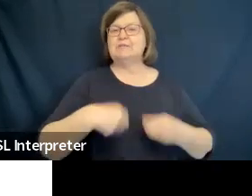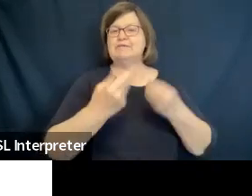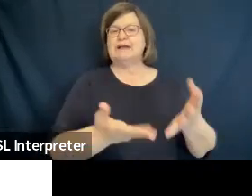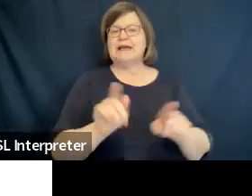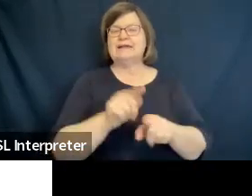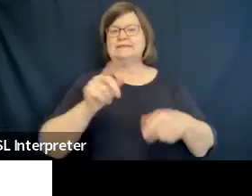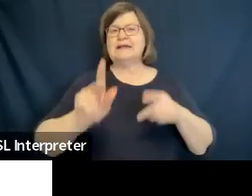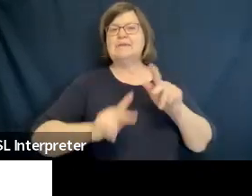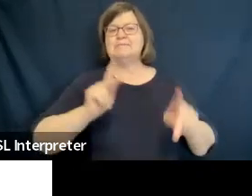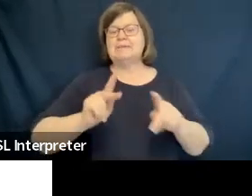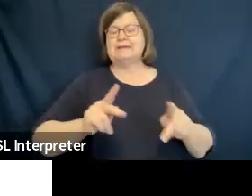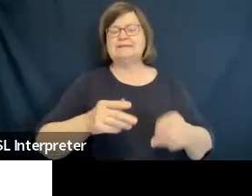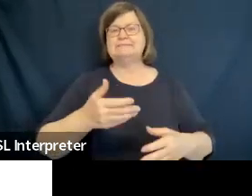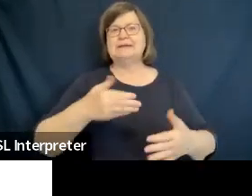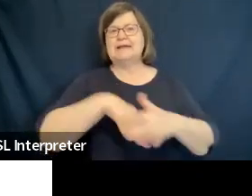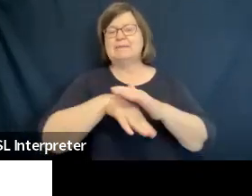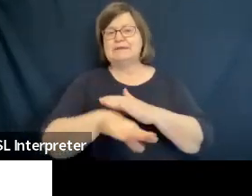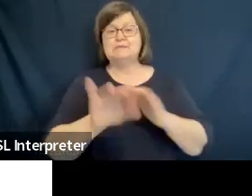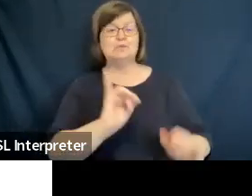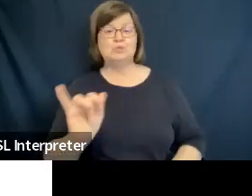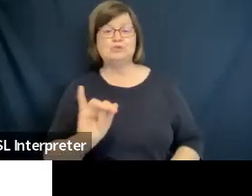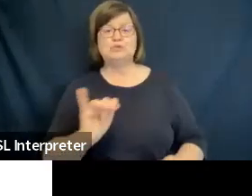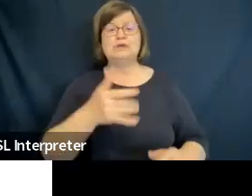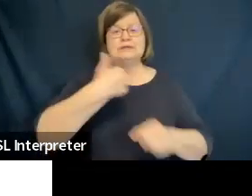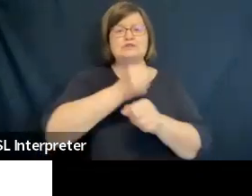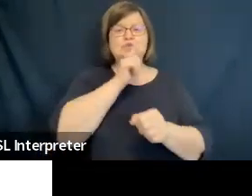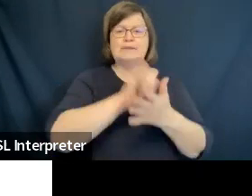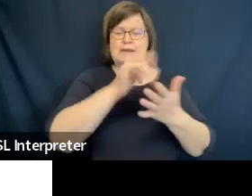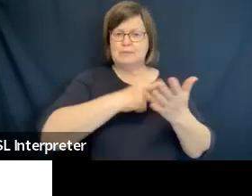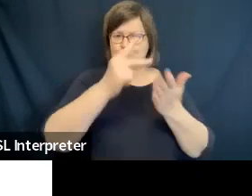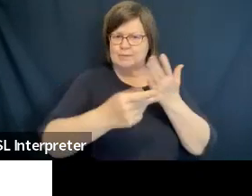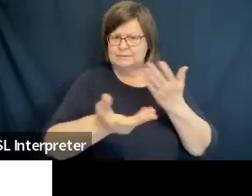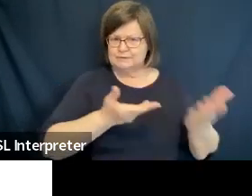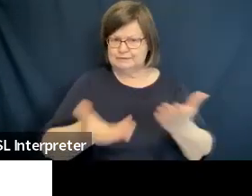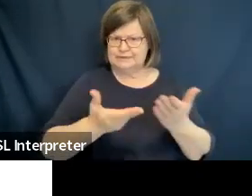public accommodations, but also in insuring that programs and services are accessible to